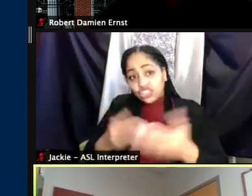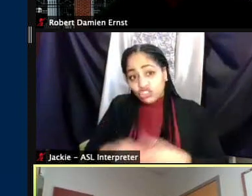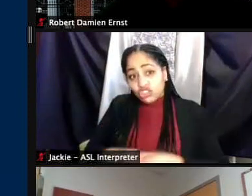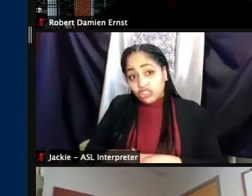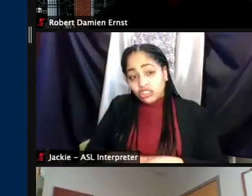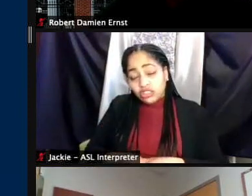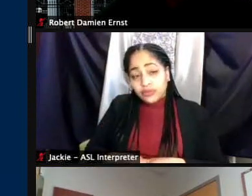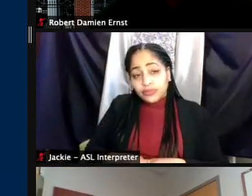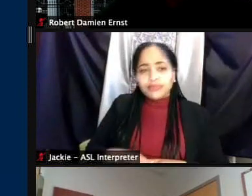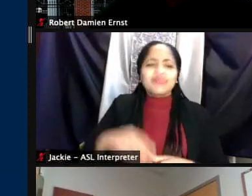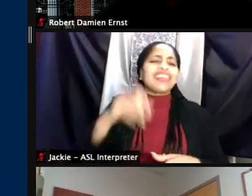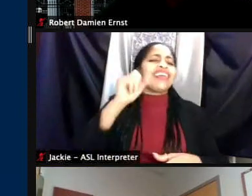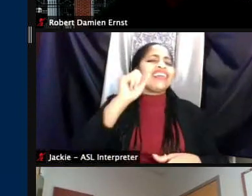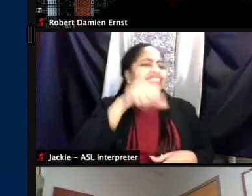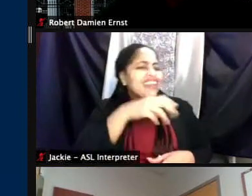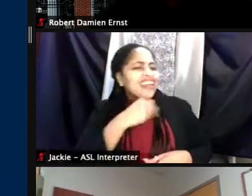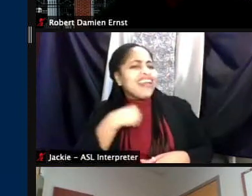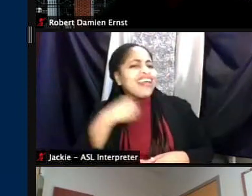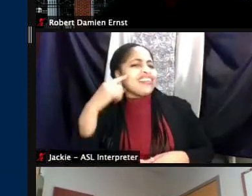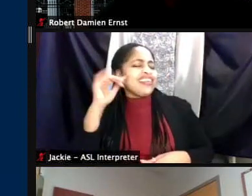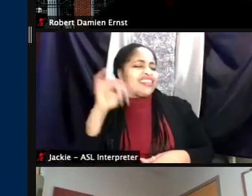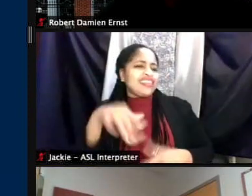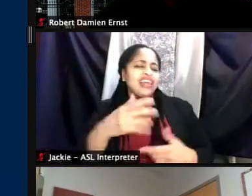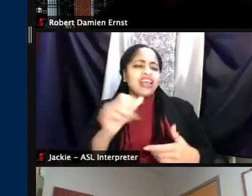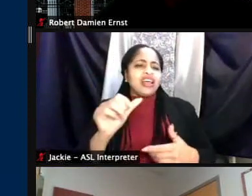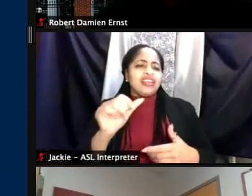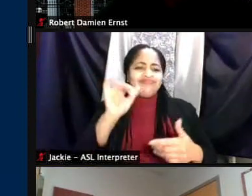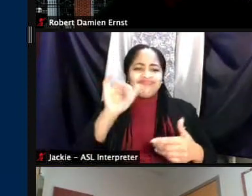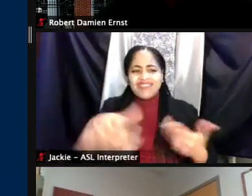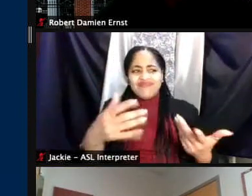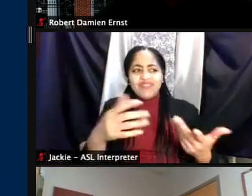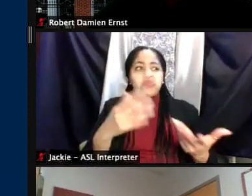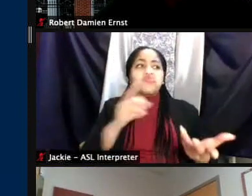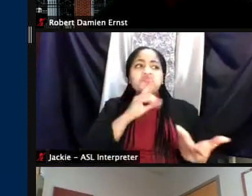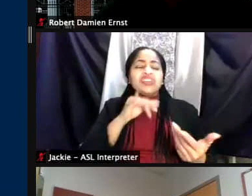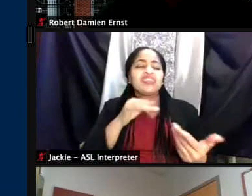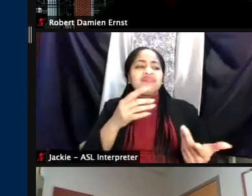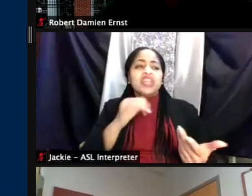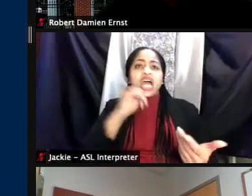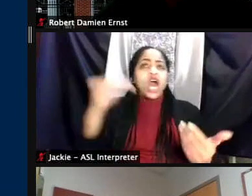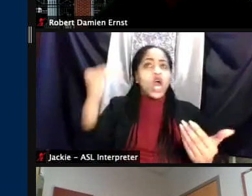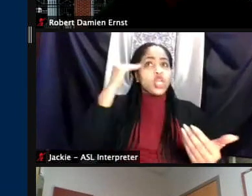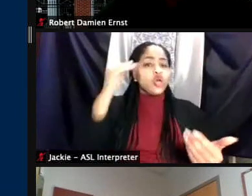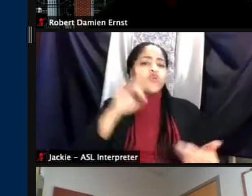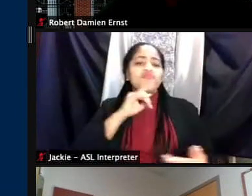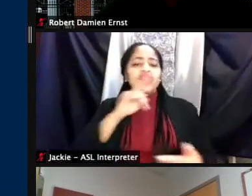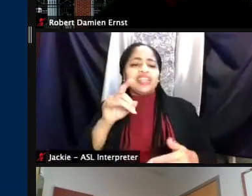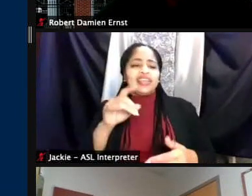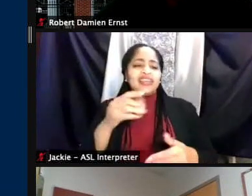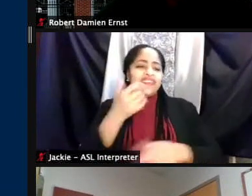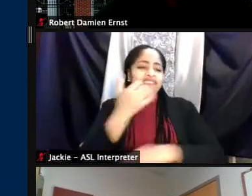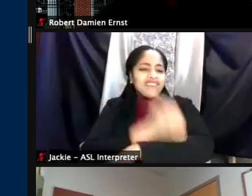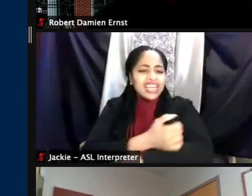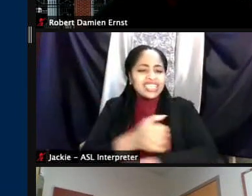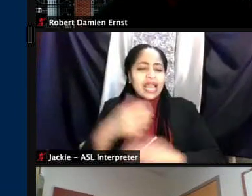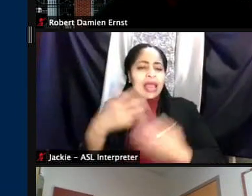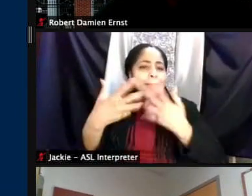Yeah, and I think that sort of the unknown is really vaccine manufacturing, where it's going,